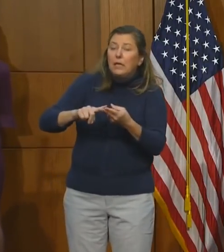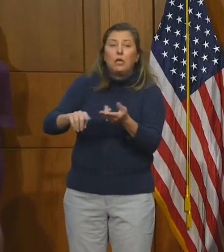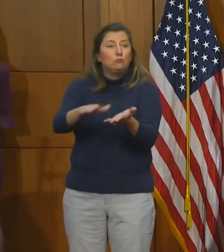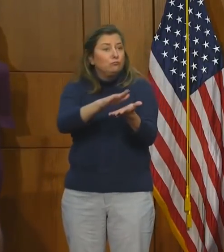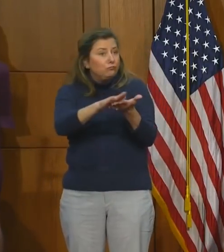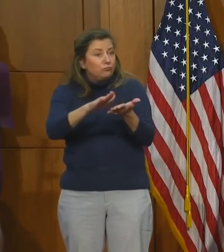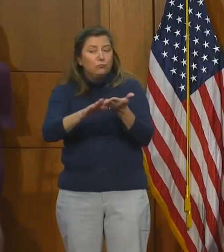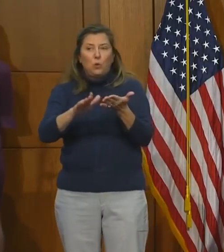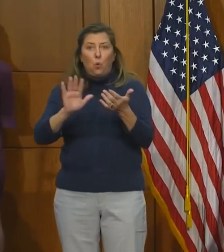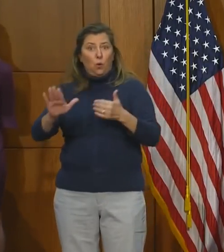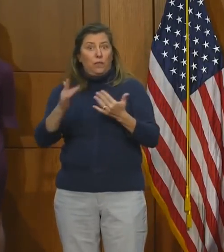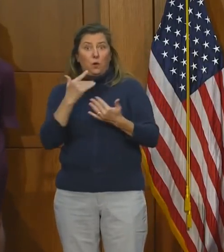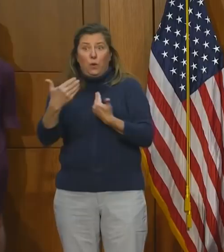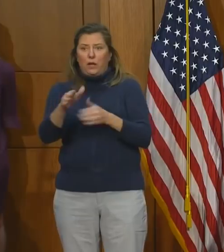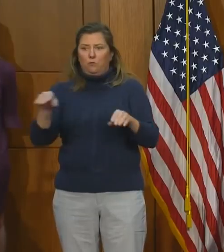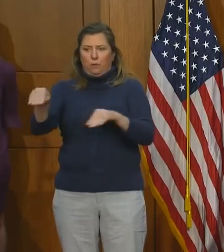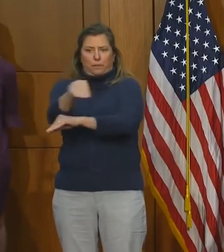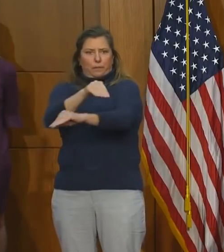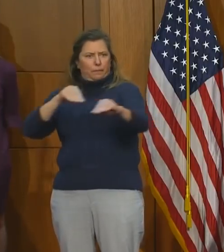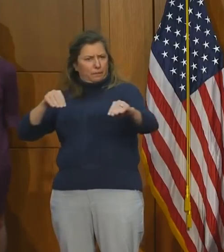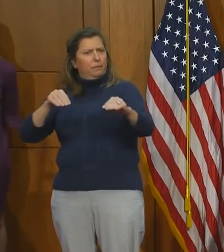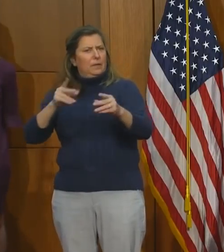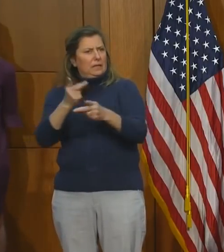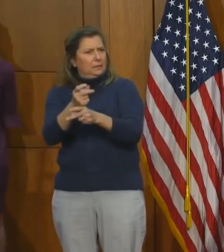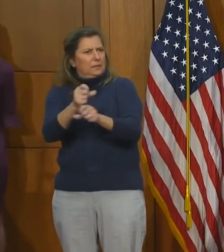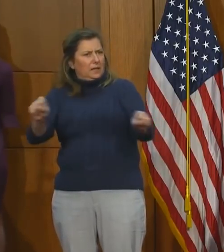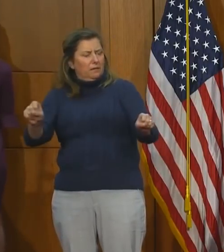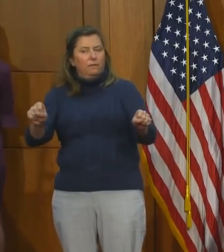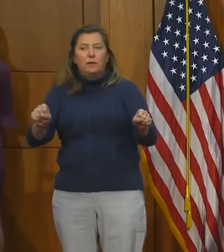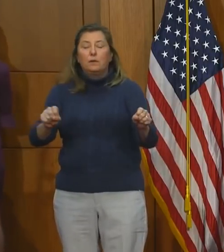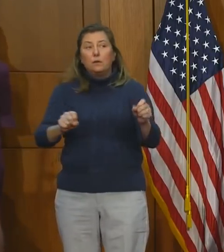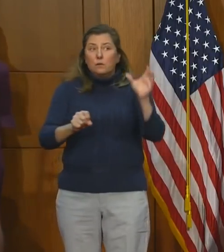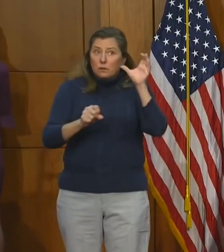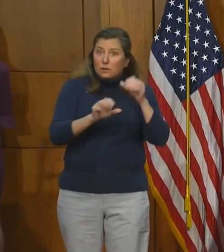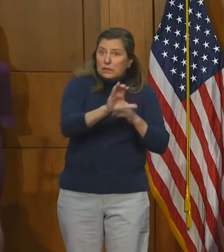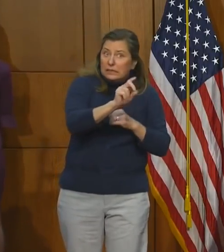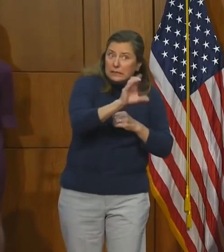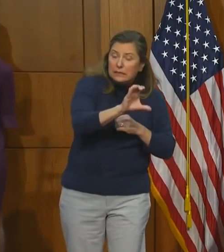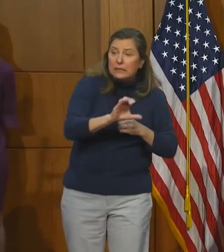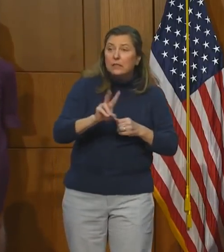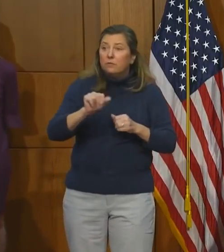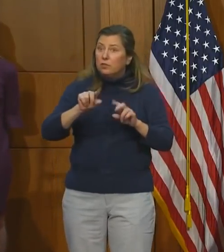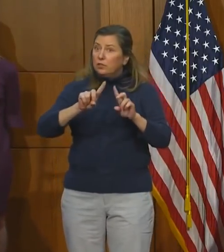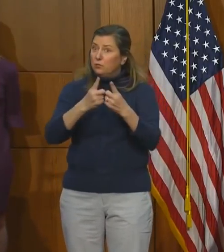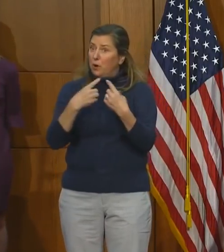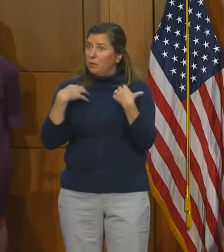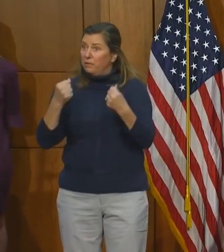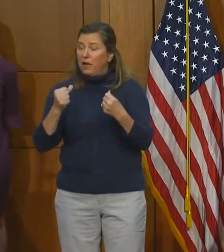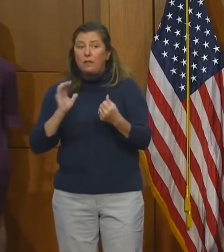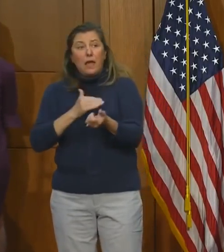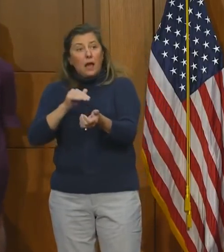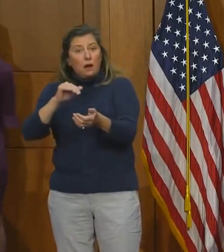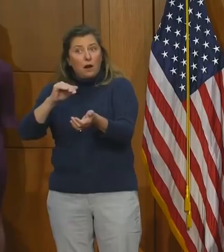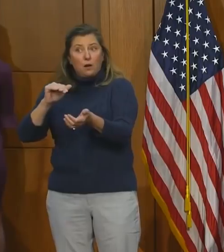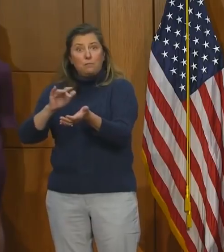POSITIONS ARE TRAINED TO MANAGE PATIENTS HEALTH WHETHER BE PPE SANITATION OR CHANGES TO THE WAITING ROOM. WE'RE LISTENING